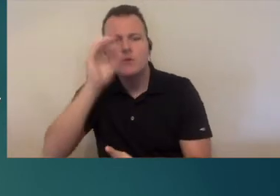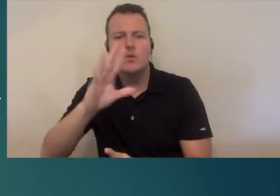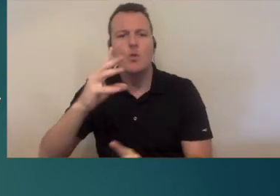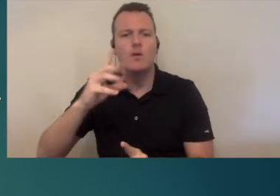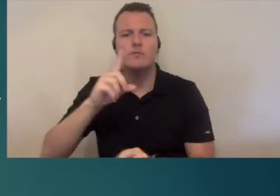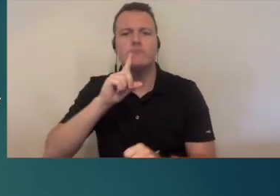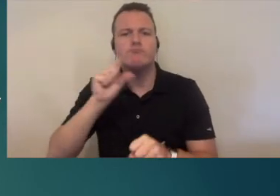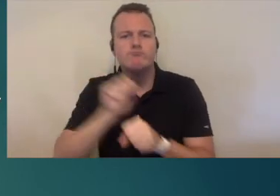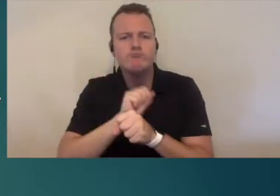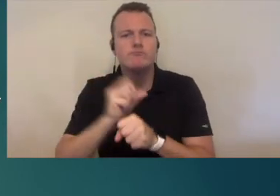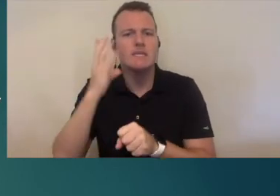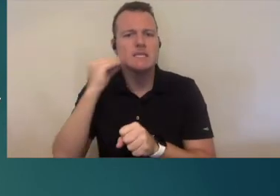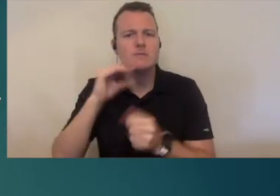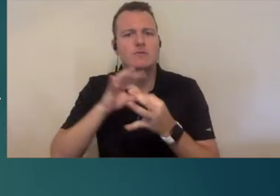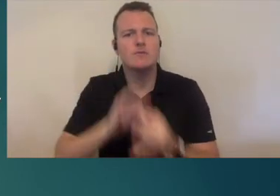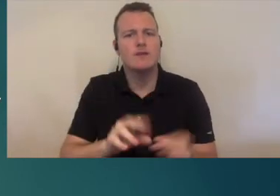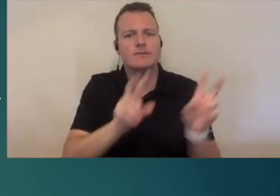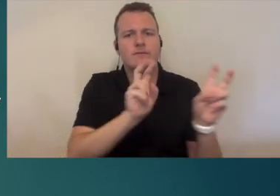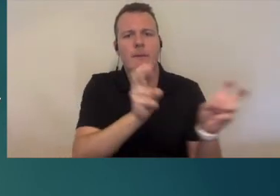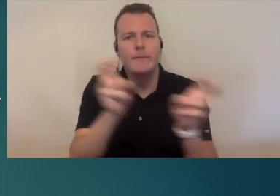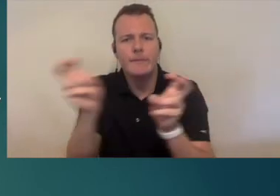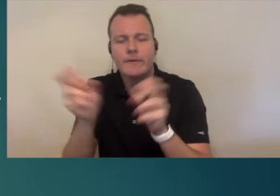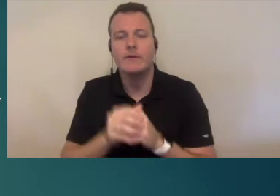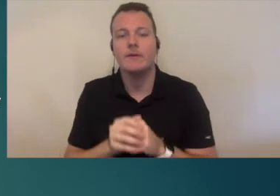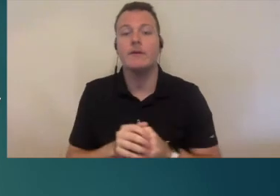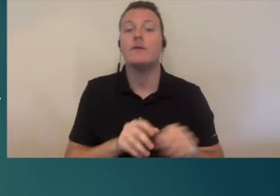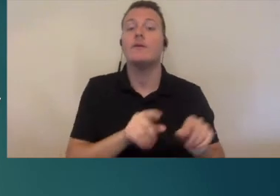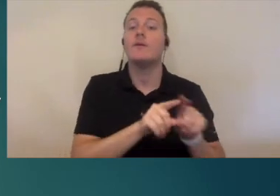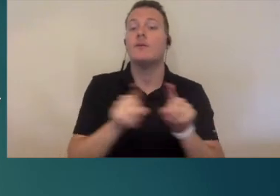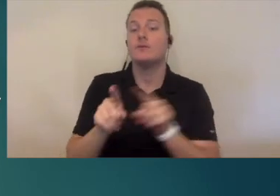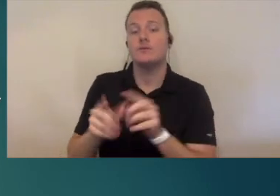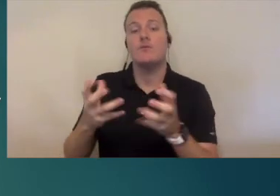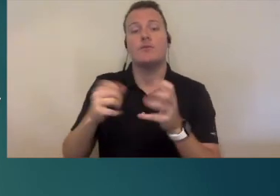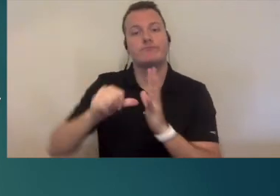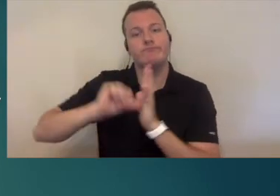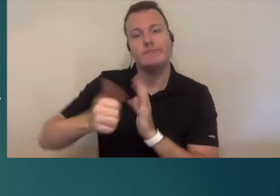in various areas, and certainly you want to highlight any accomplishments you may